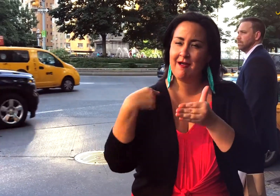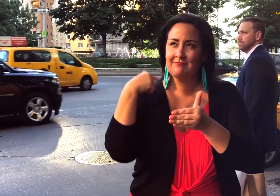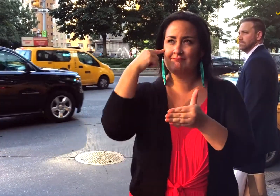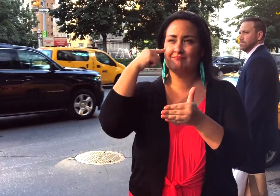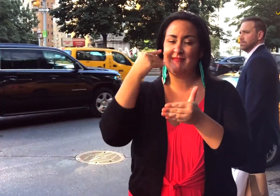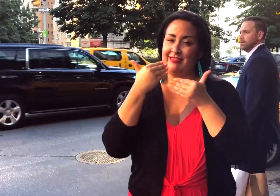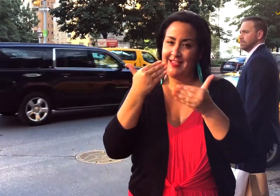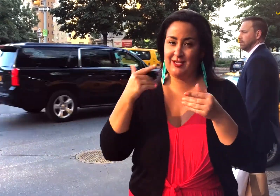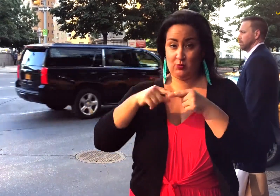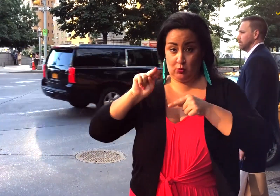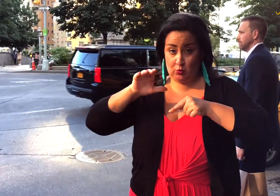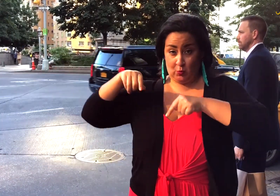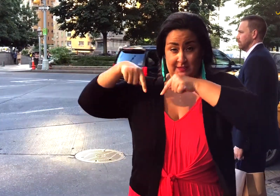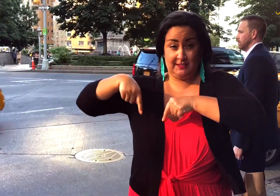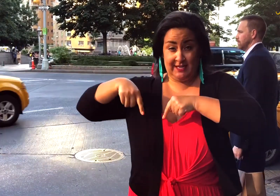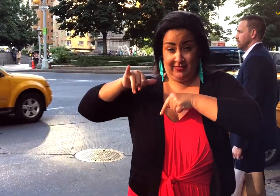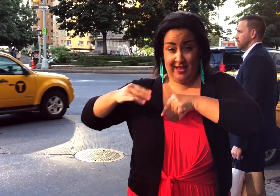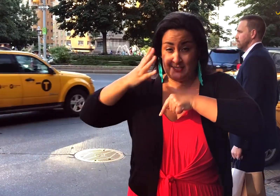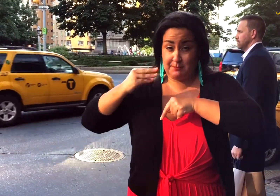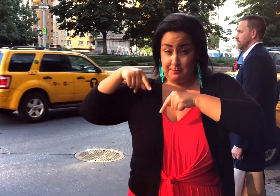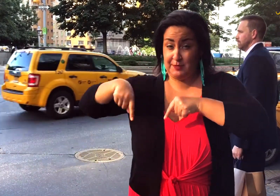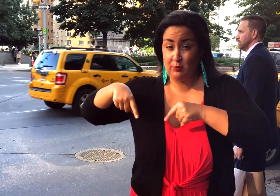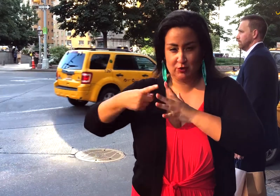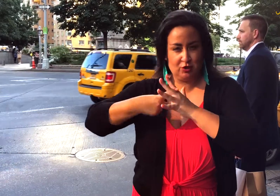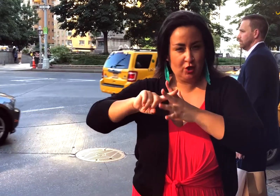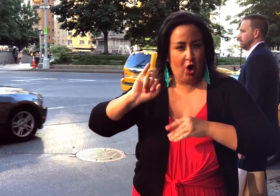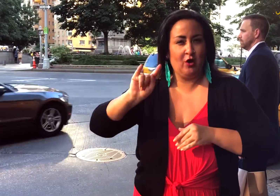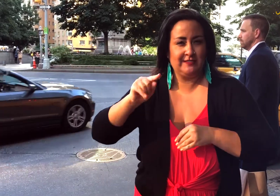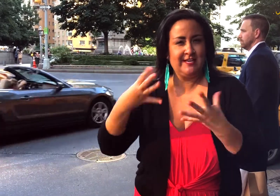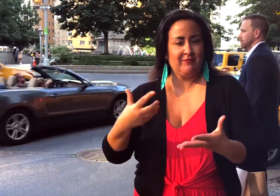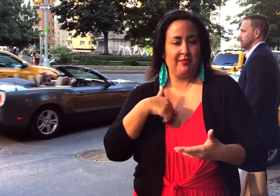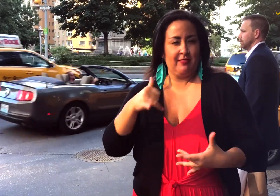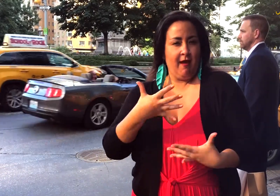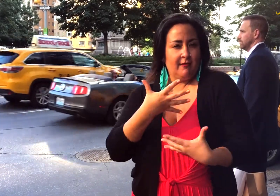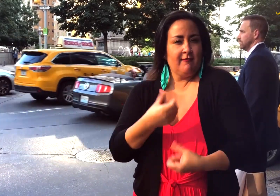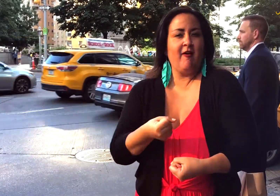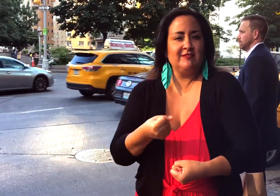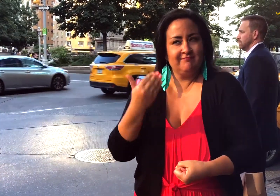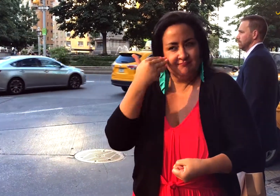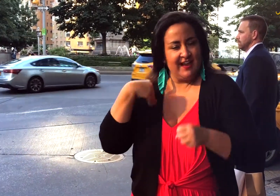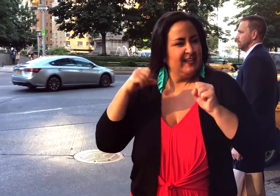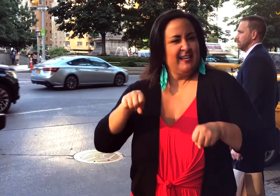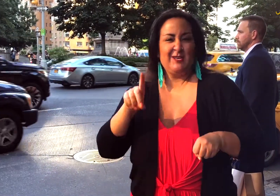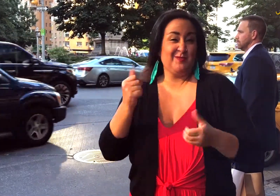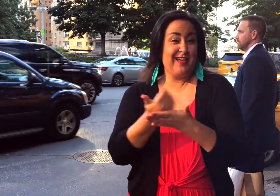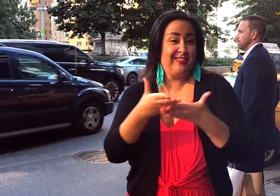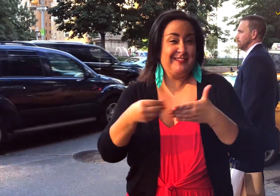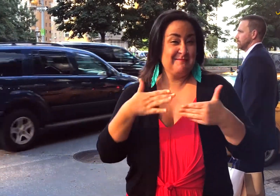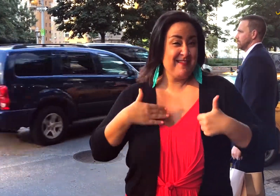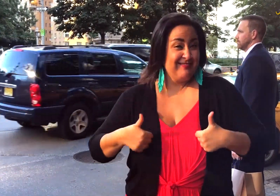There were several others. However, I’m thankful to New York City for starting it all.